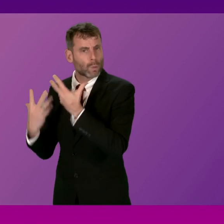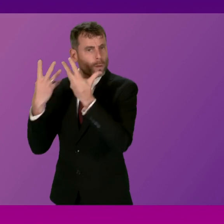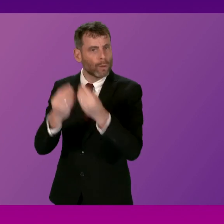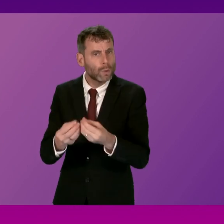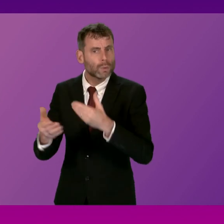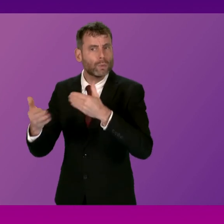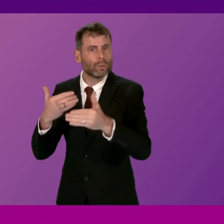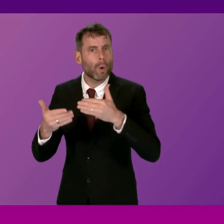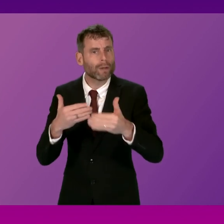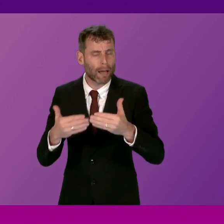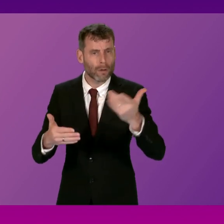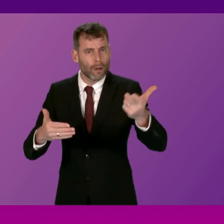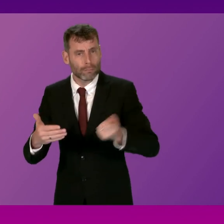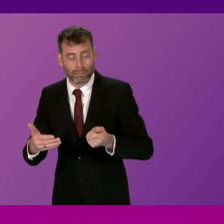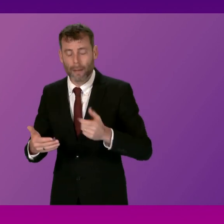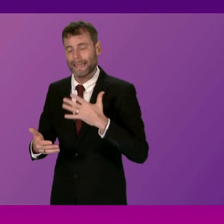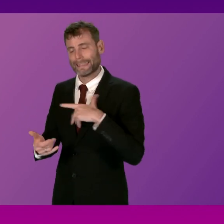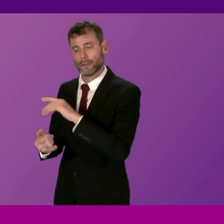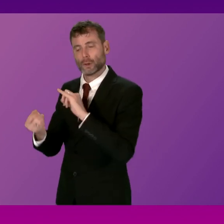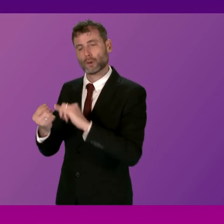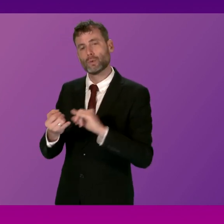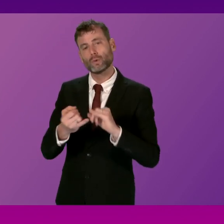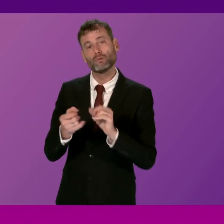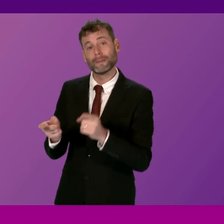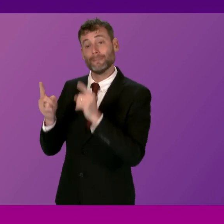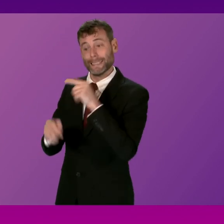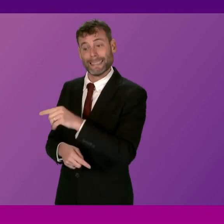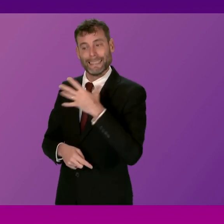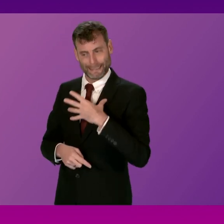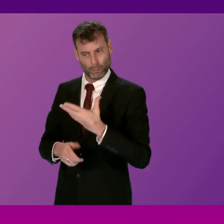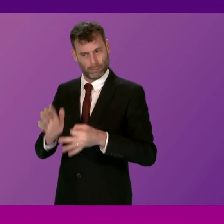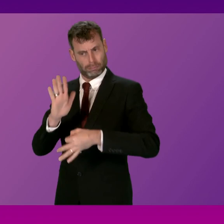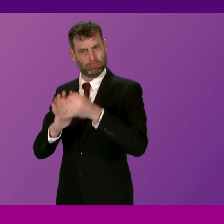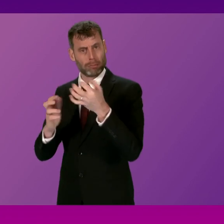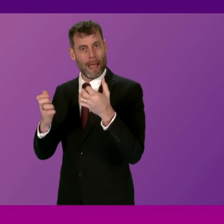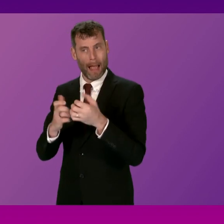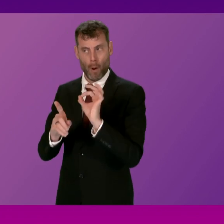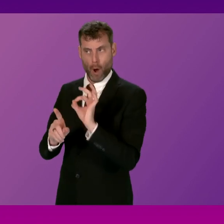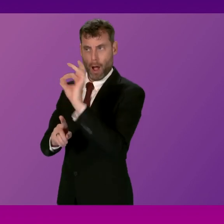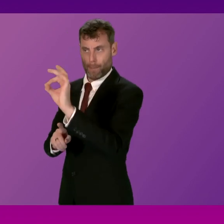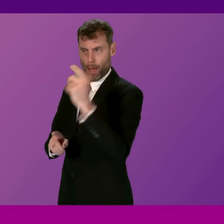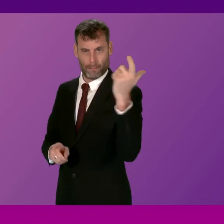social security minister who could have properly overseen the transition at its most critical juncture.